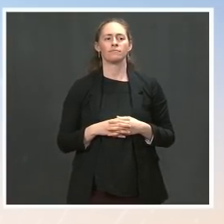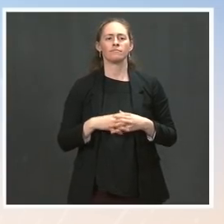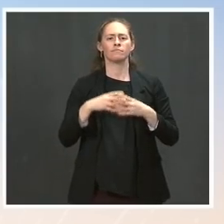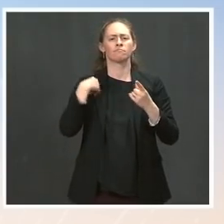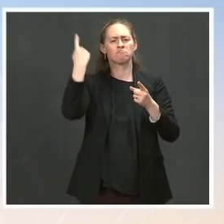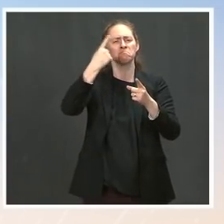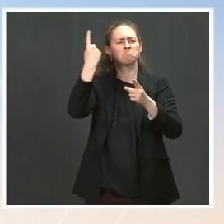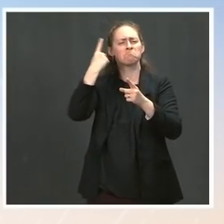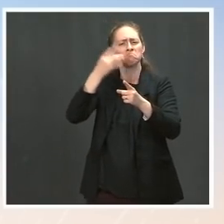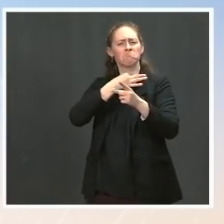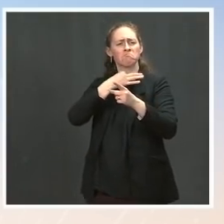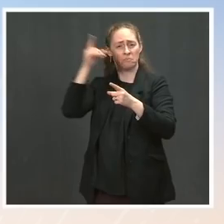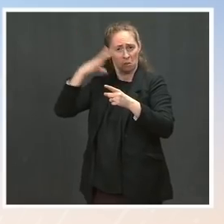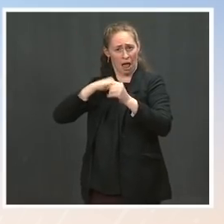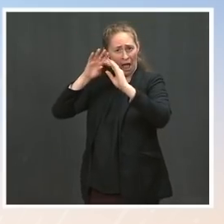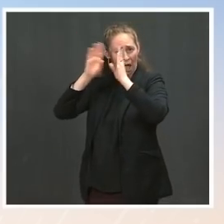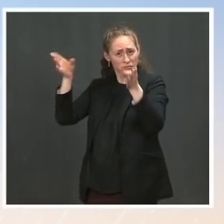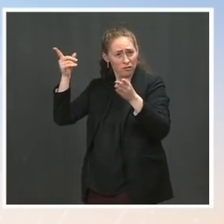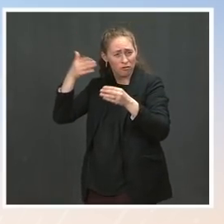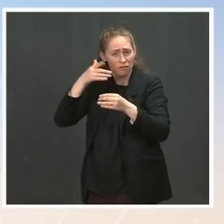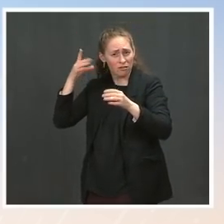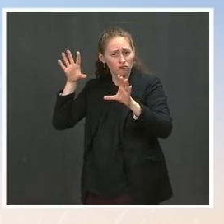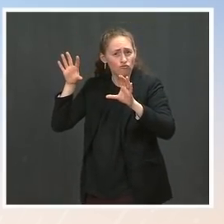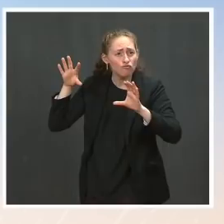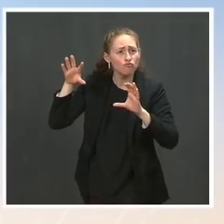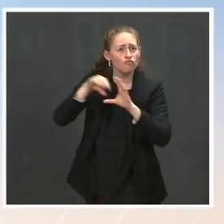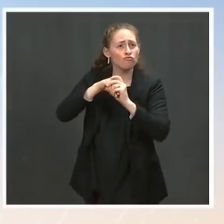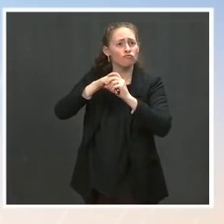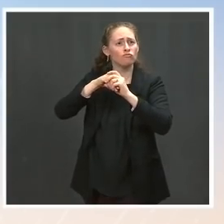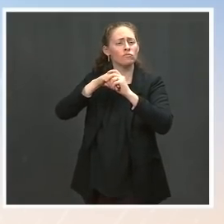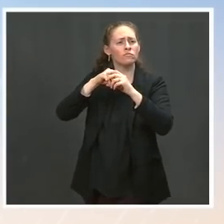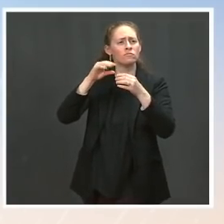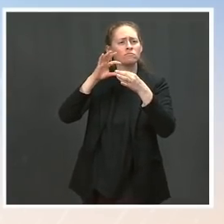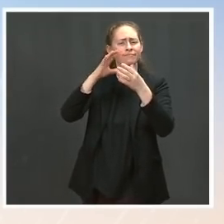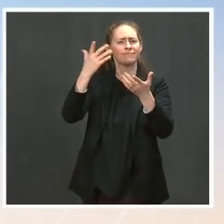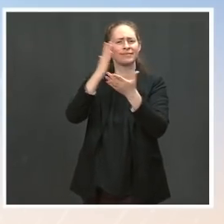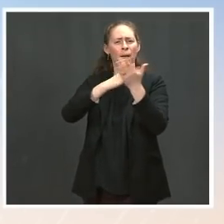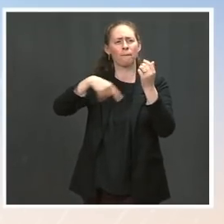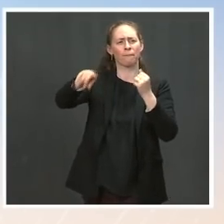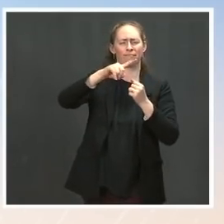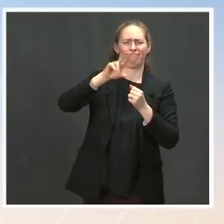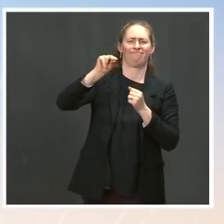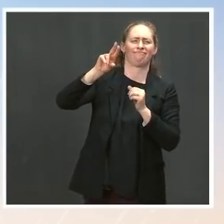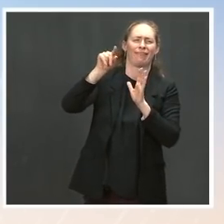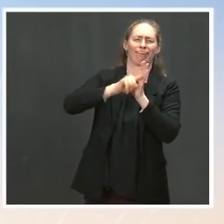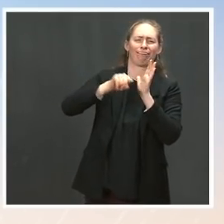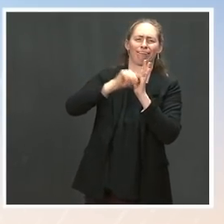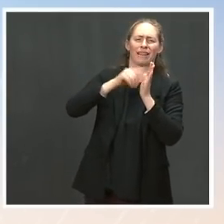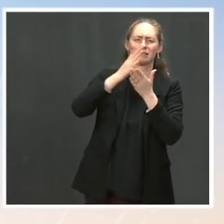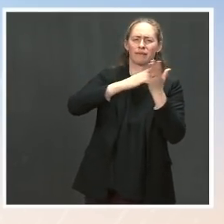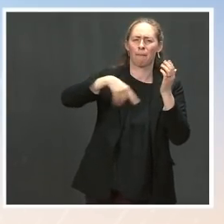in having, sort of, maybe a pessimistic message towards some Americans who are skeptical of this administration, who --